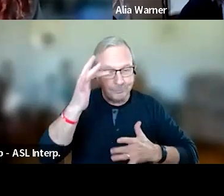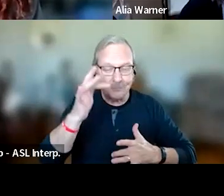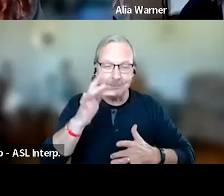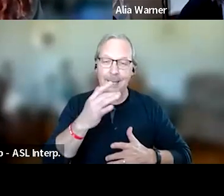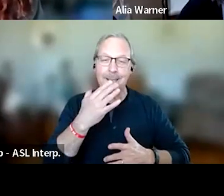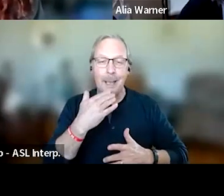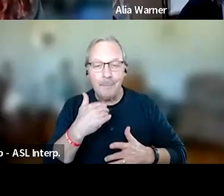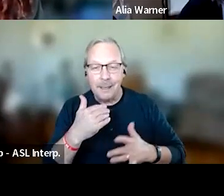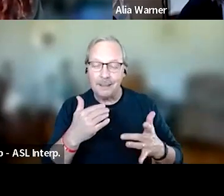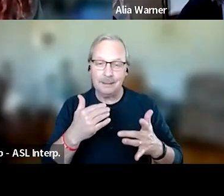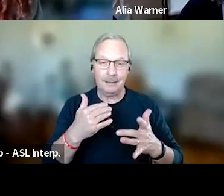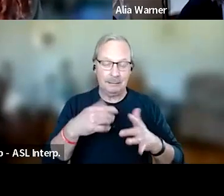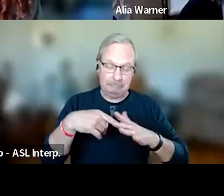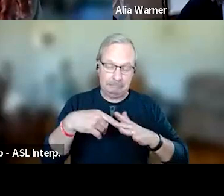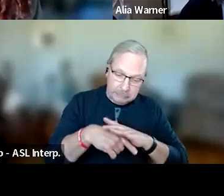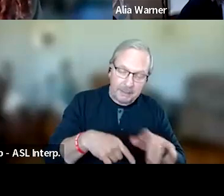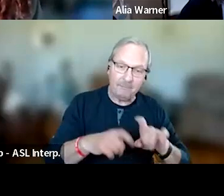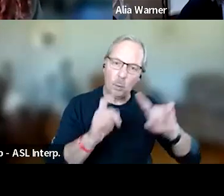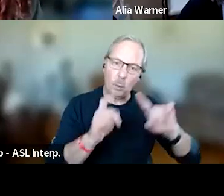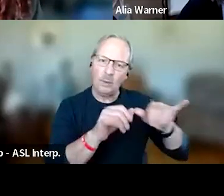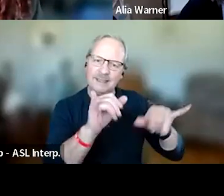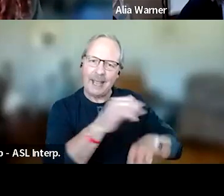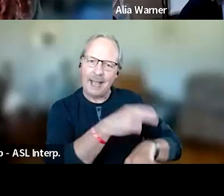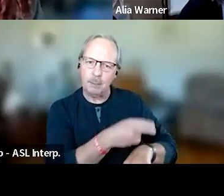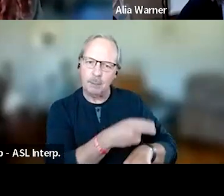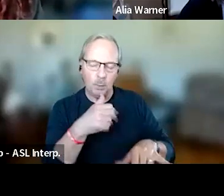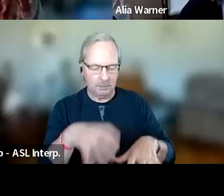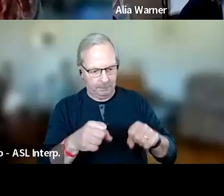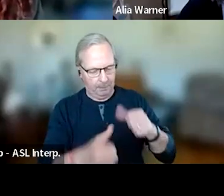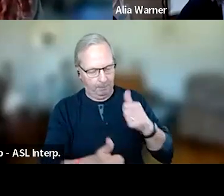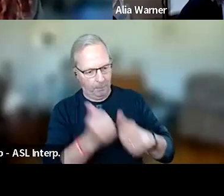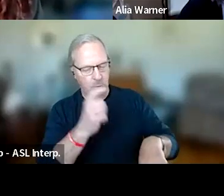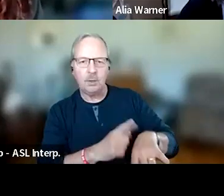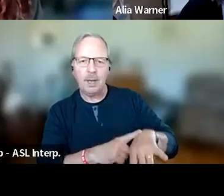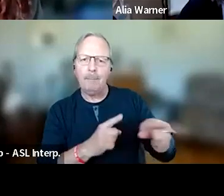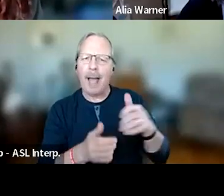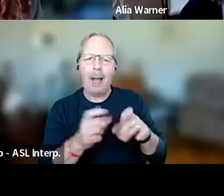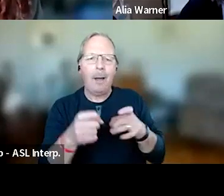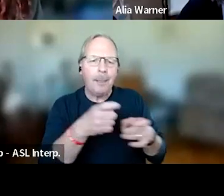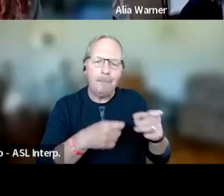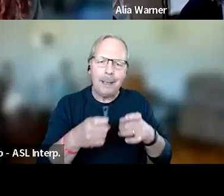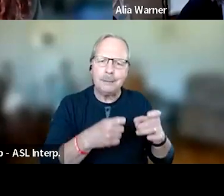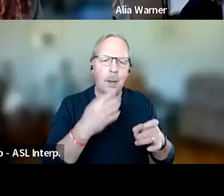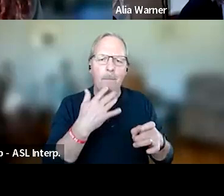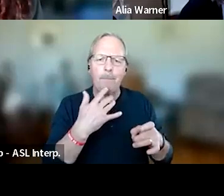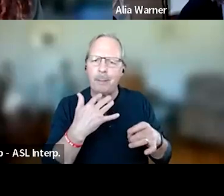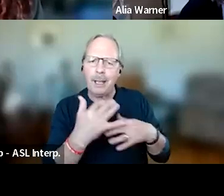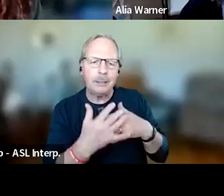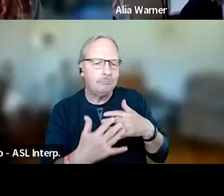that they've required hospitalization in the past, you wouldn't spend most of your time talking to them about like how they manage their blood sugar or how their blood sugar readings have been.